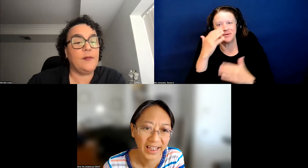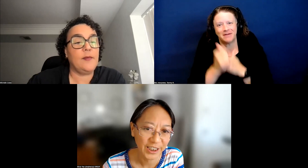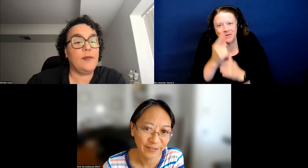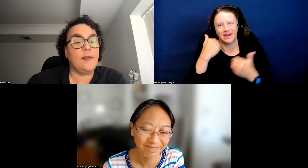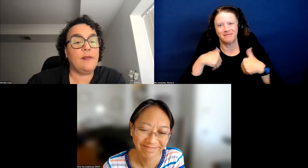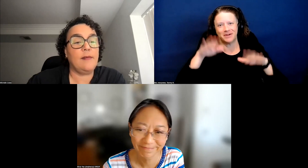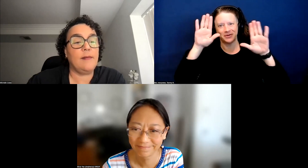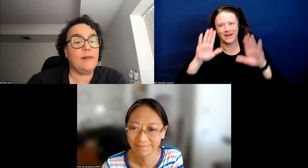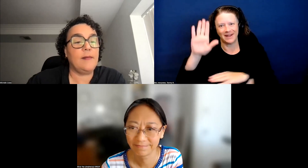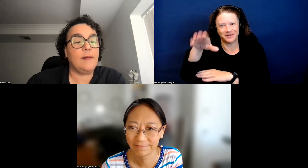Thank you.